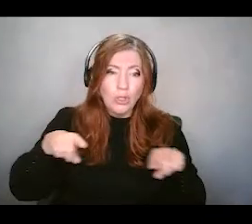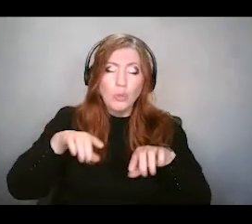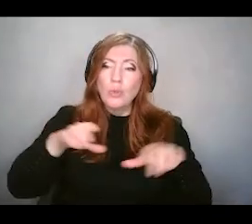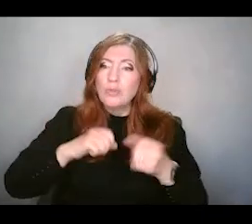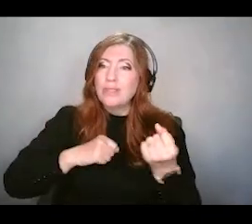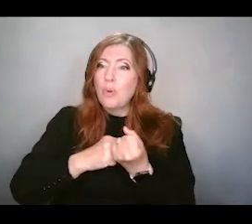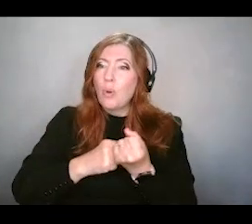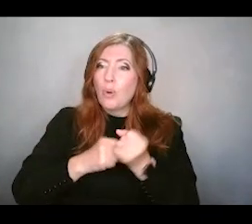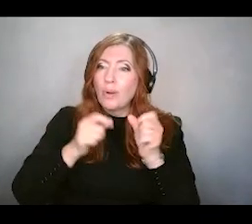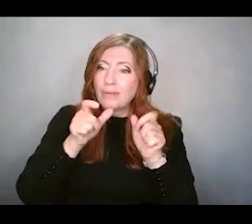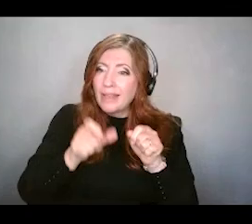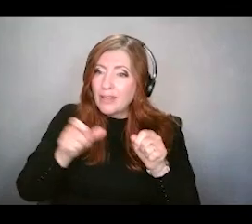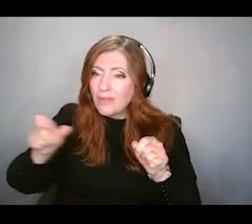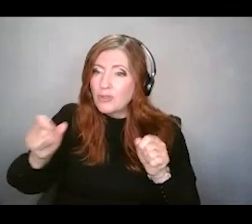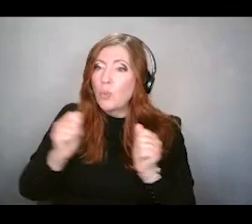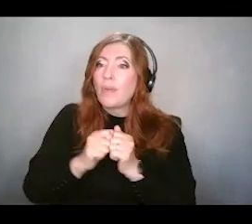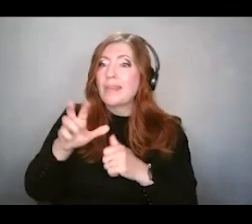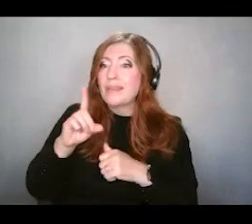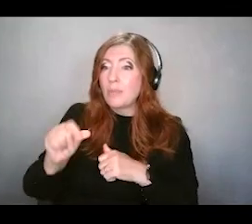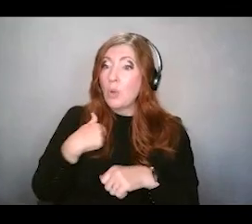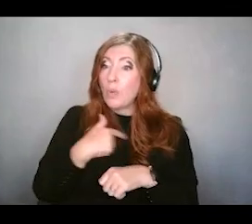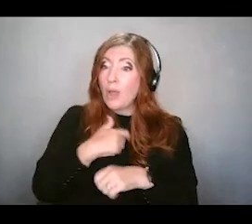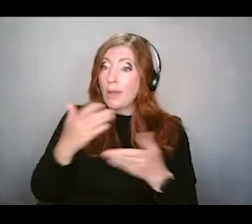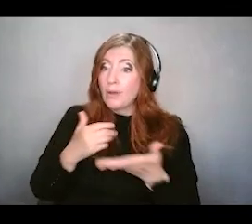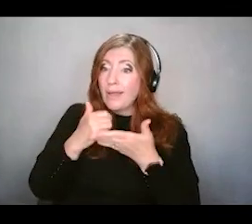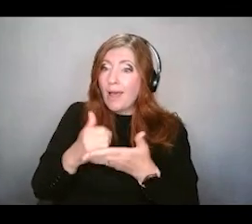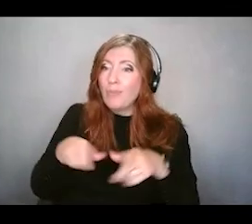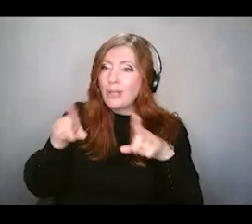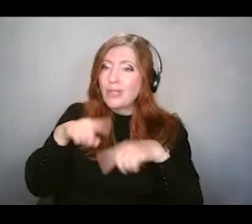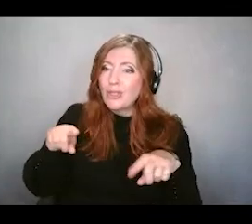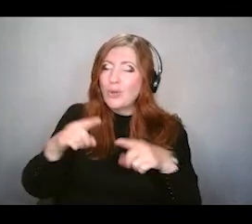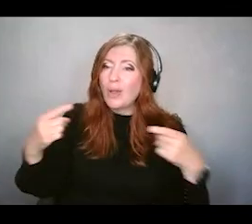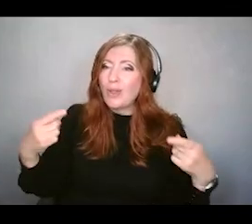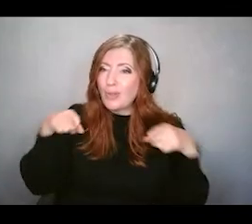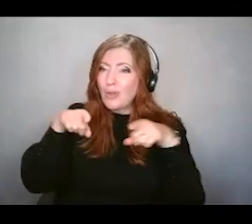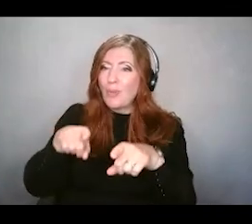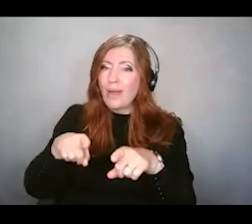and we’re here to help you along the way. This concludes our presentation for today.